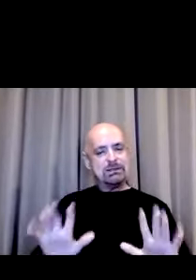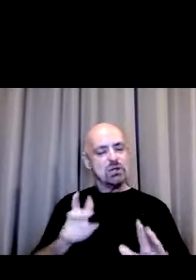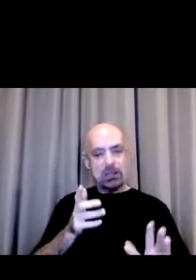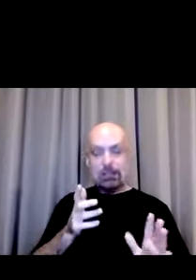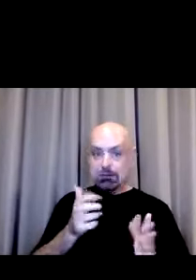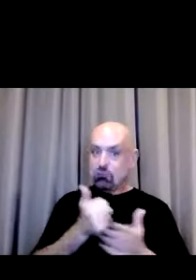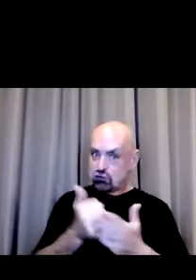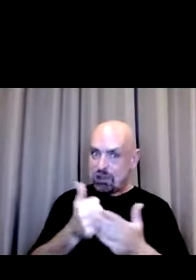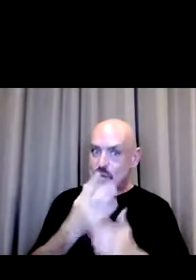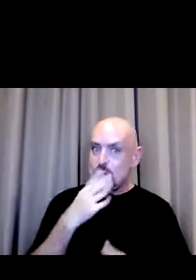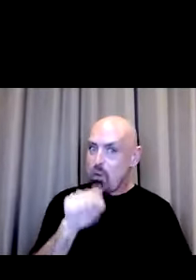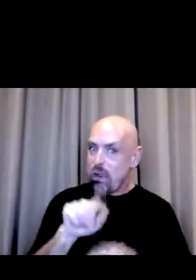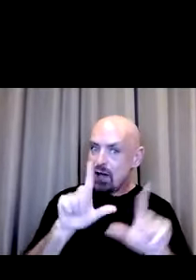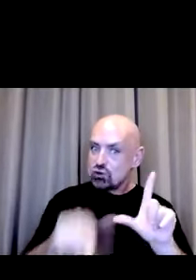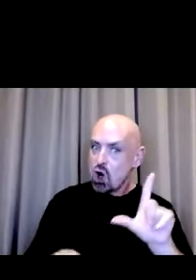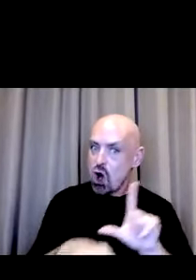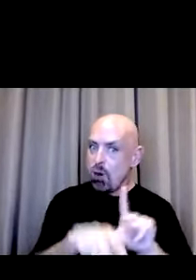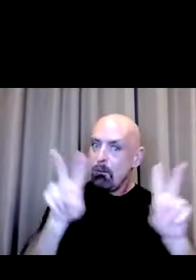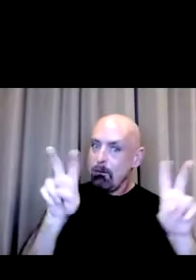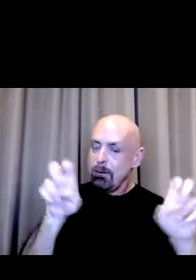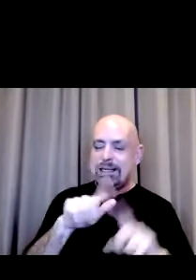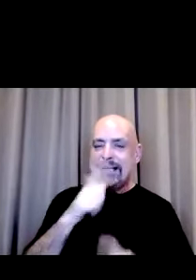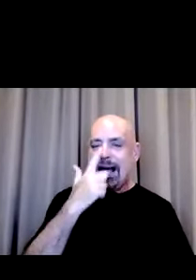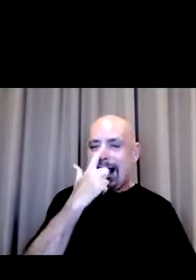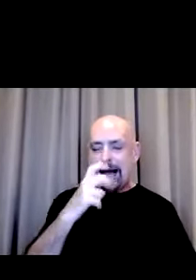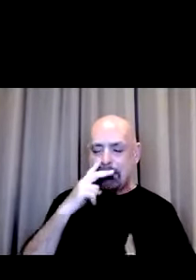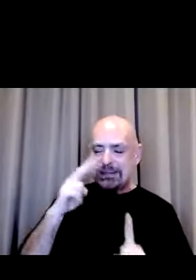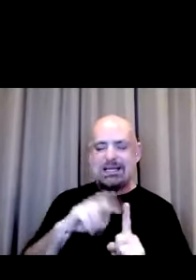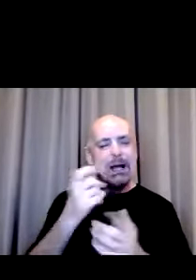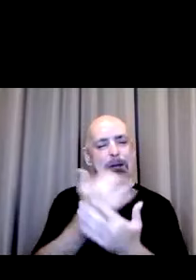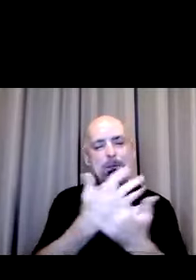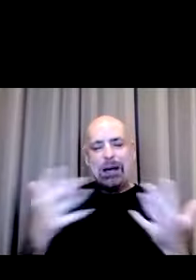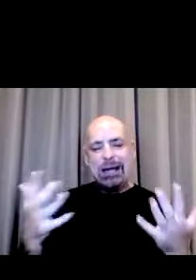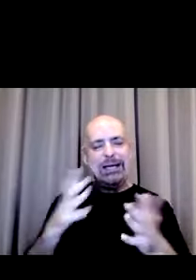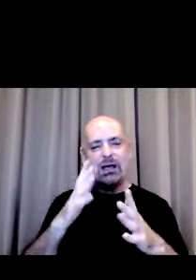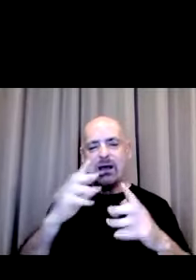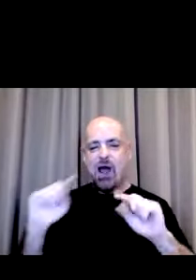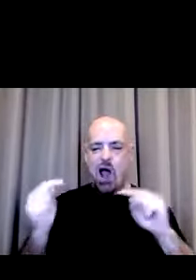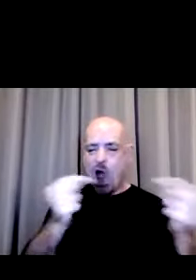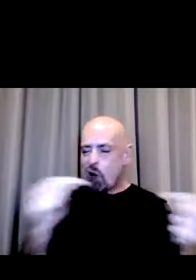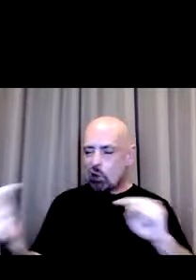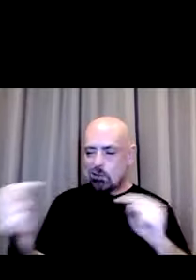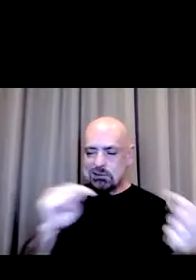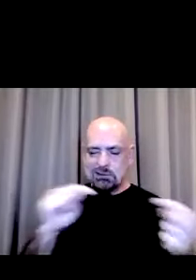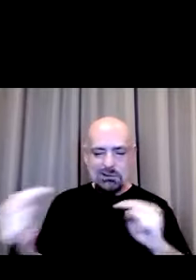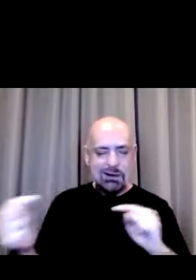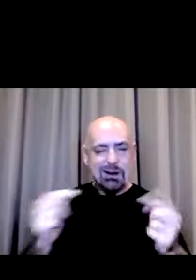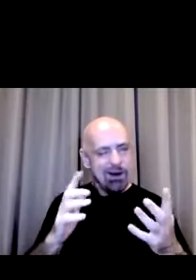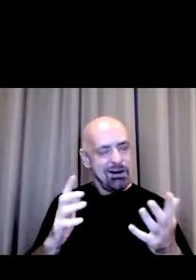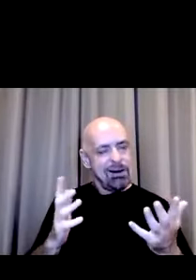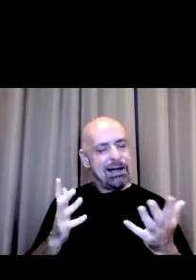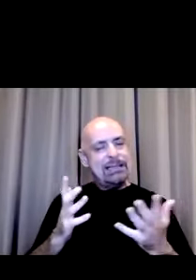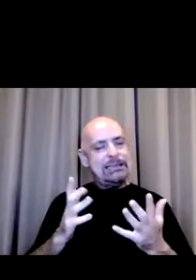private life, civil life in demanding basic political freedoms , economic life against hunger